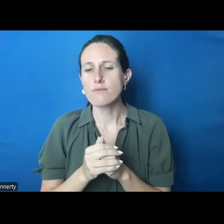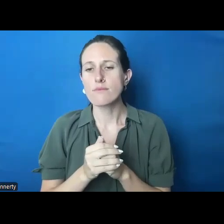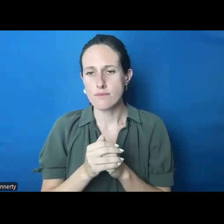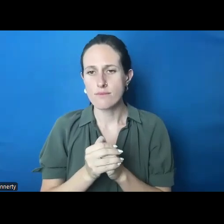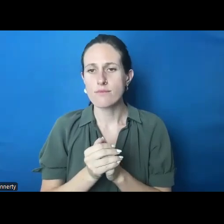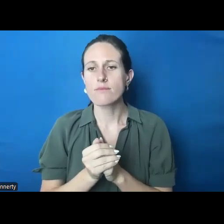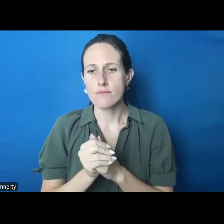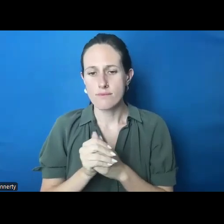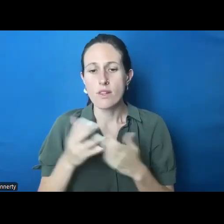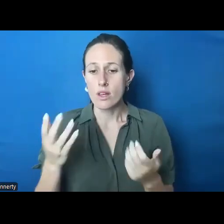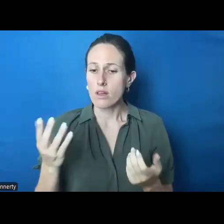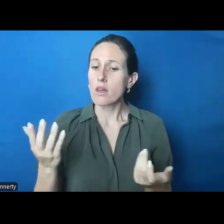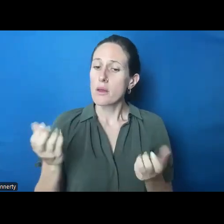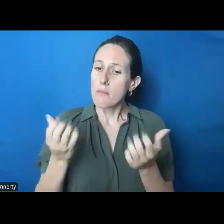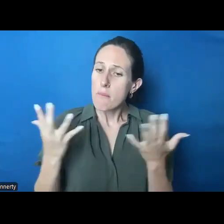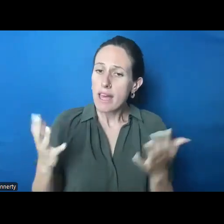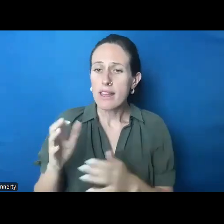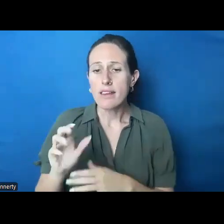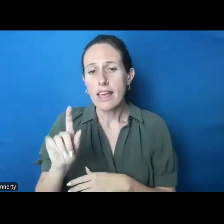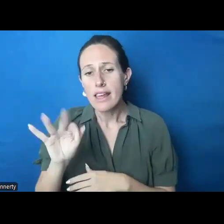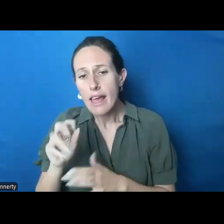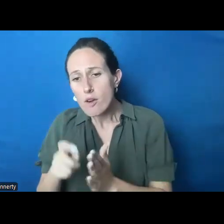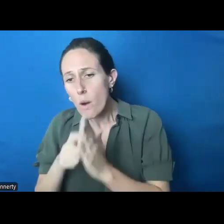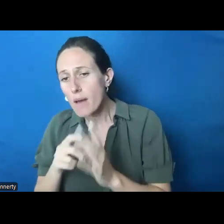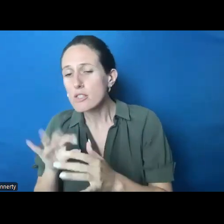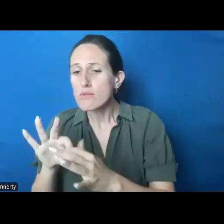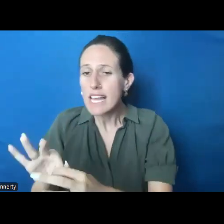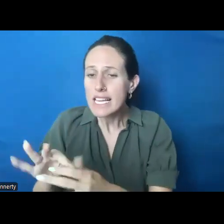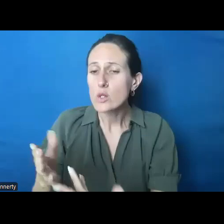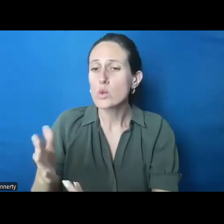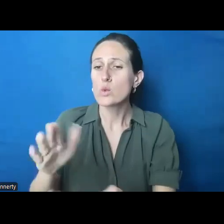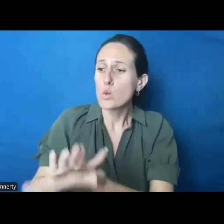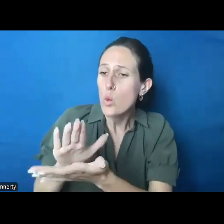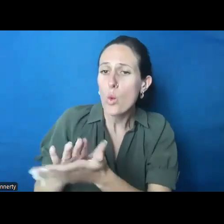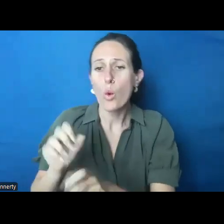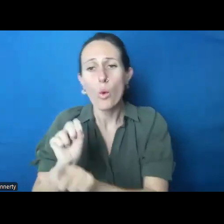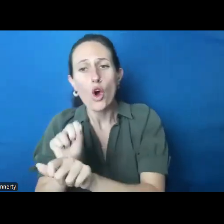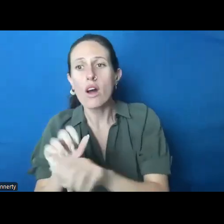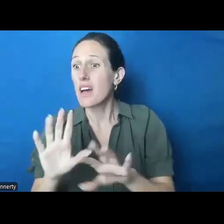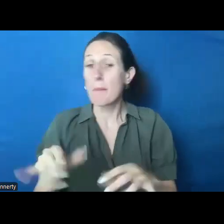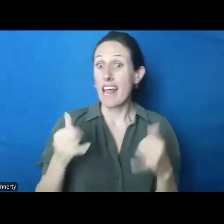to areas outside of school and work, like the accessibility of state and municipal parks,